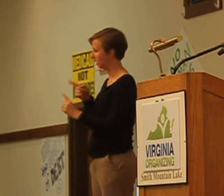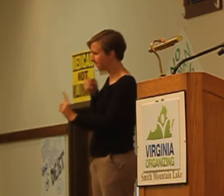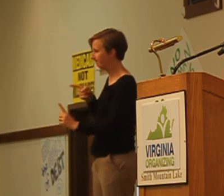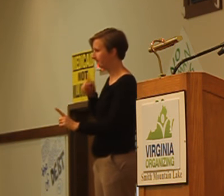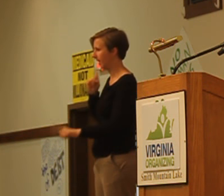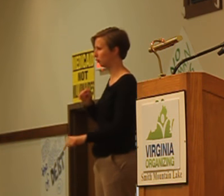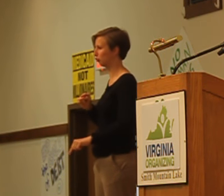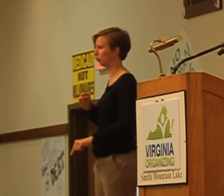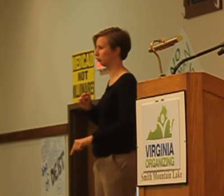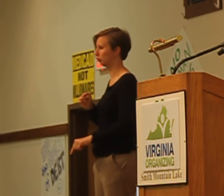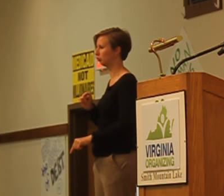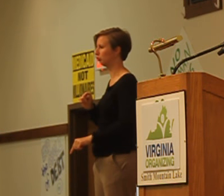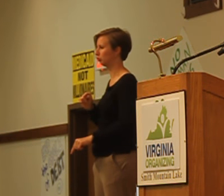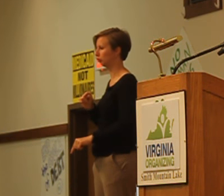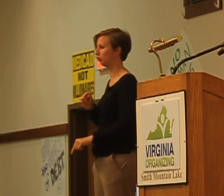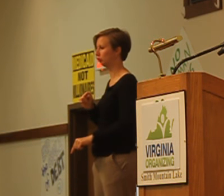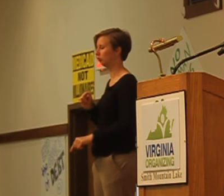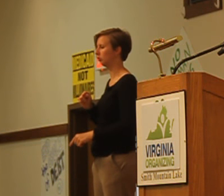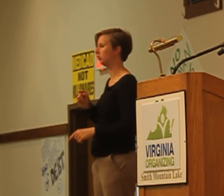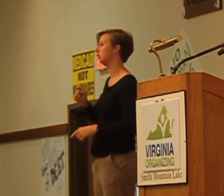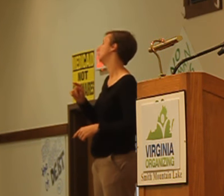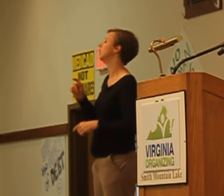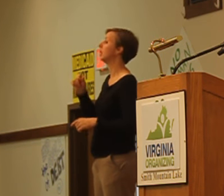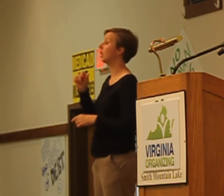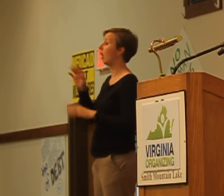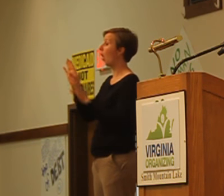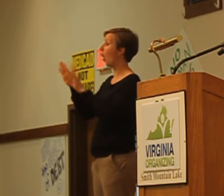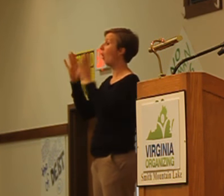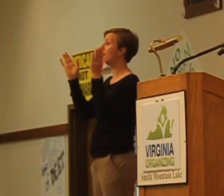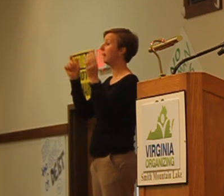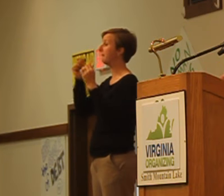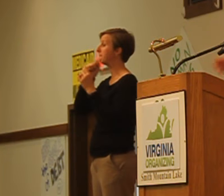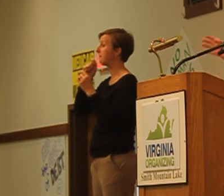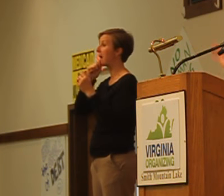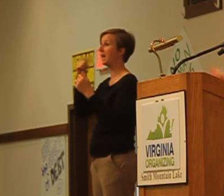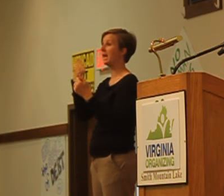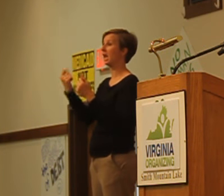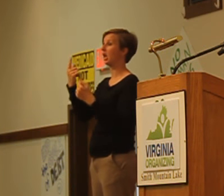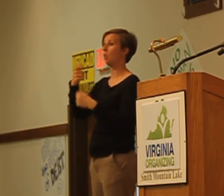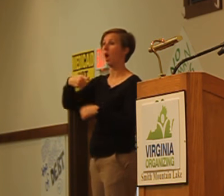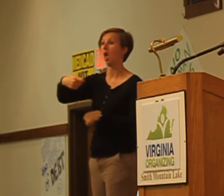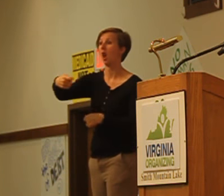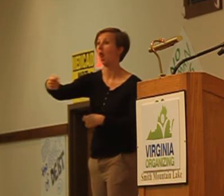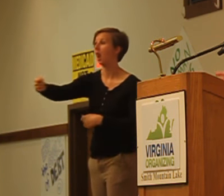We intentionally, we didn't have an open mic. We didn't want to have lines of people